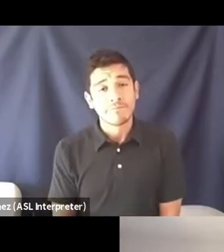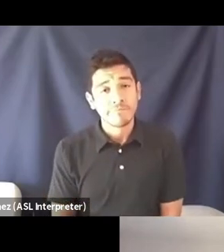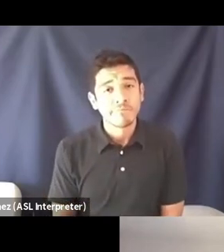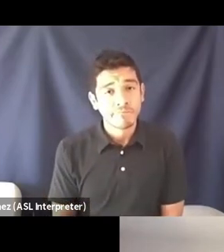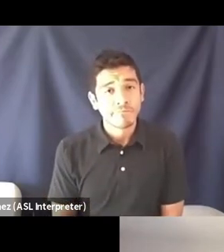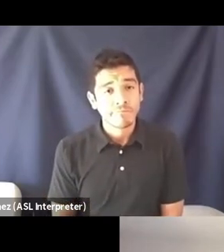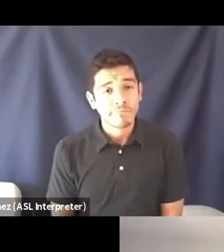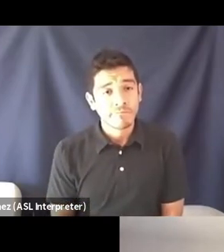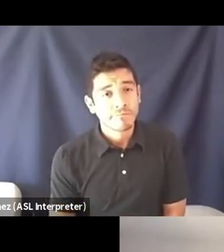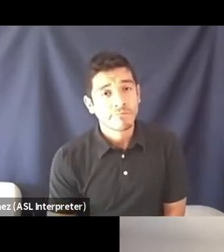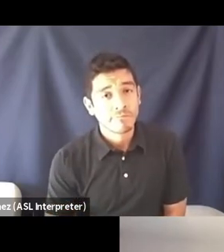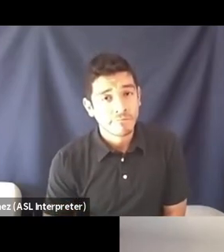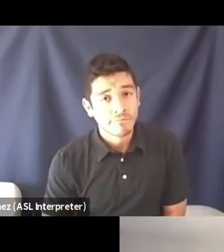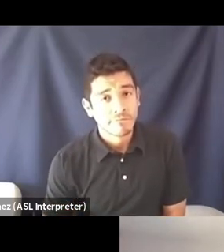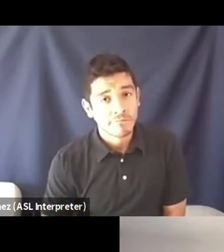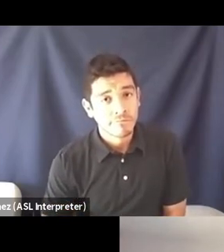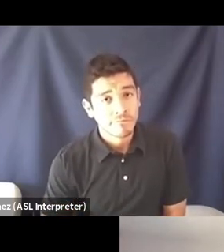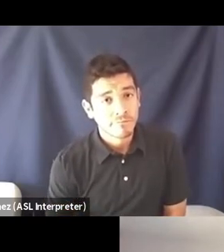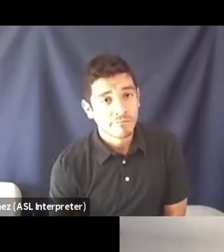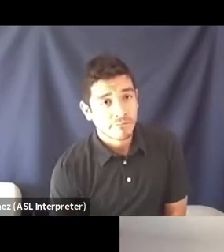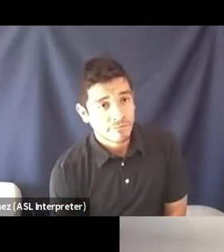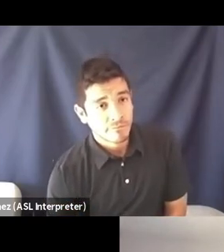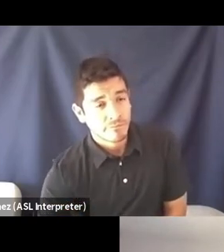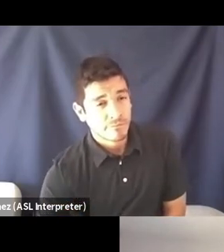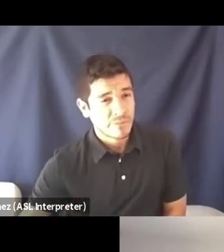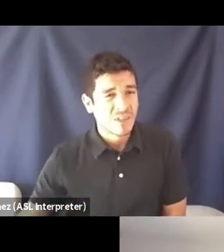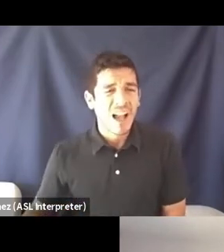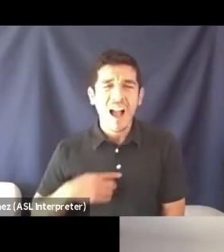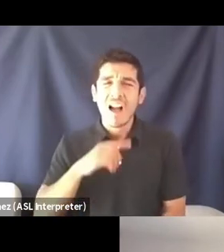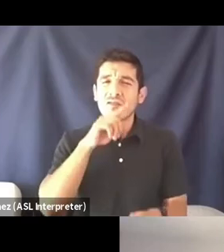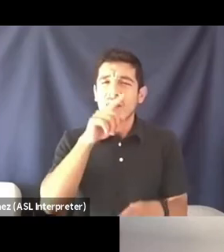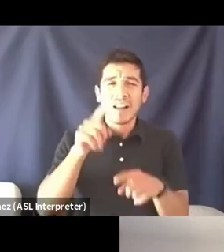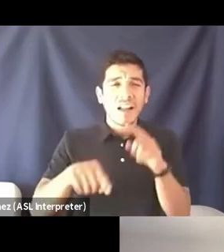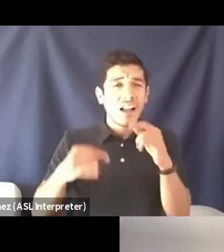I think I really can't imagine. I think it with an actress